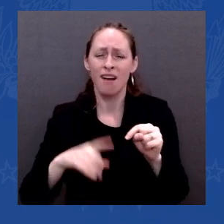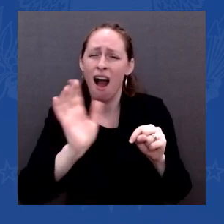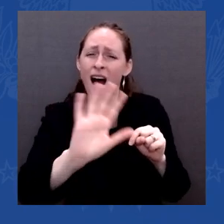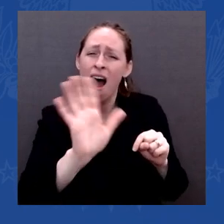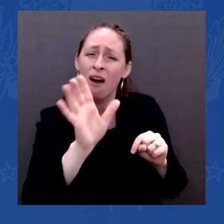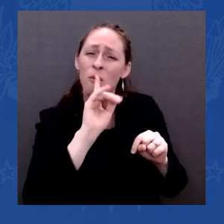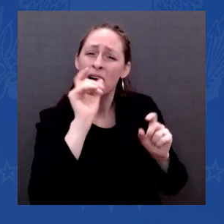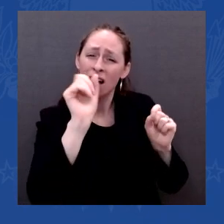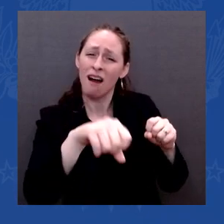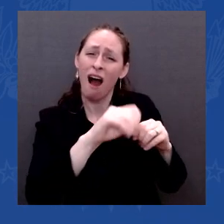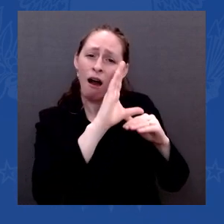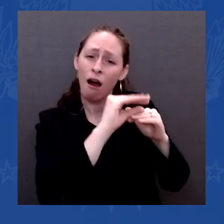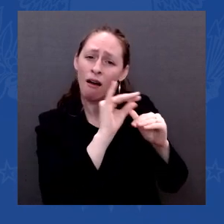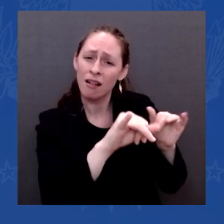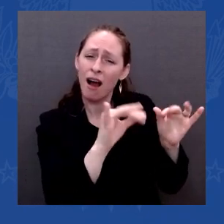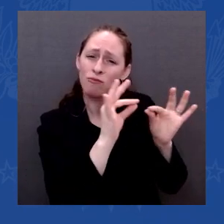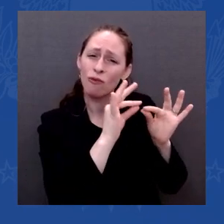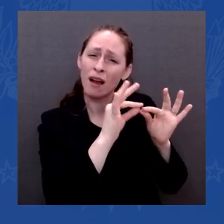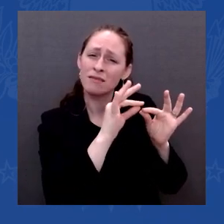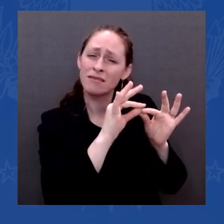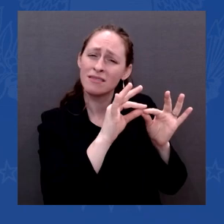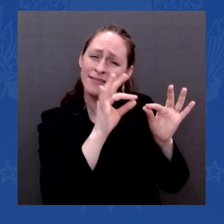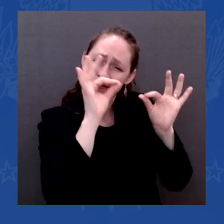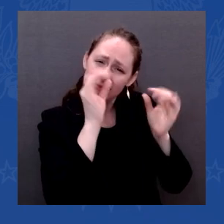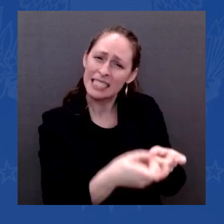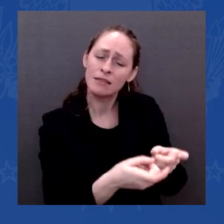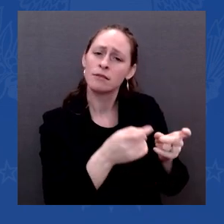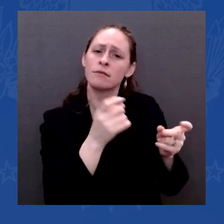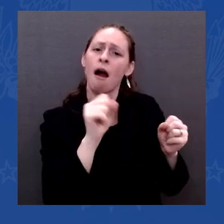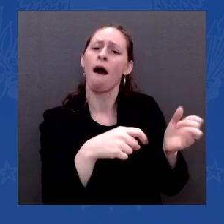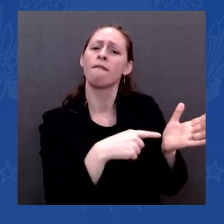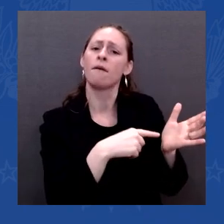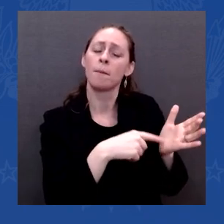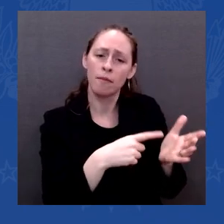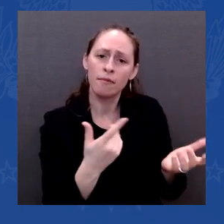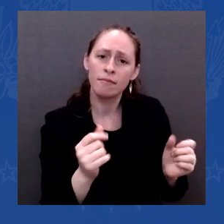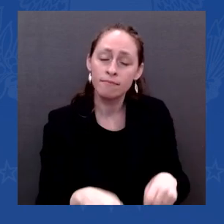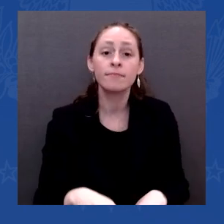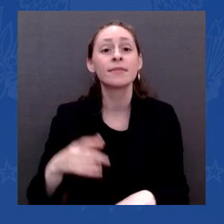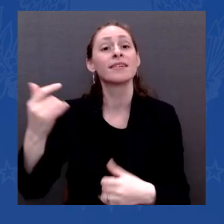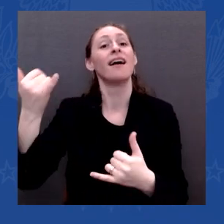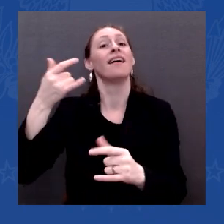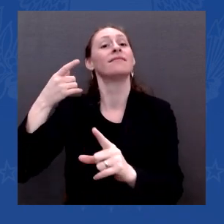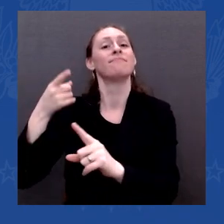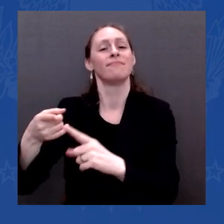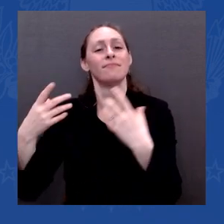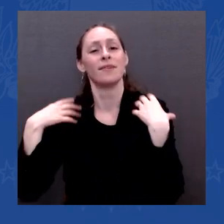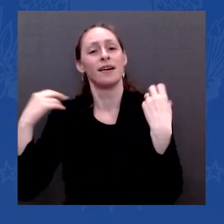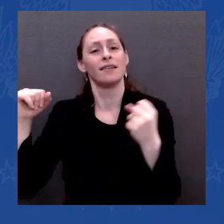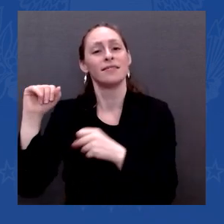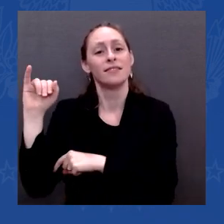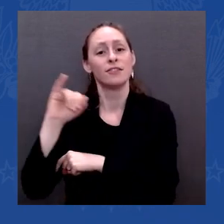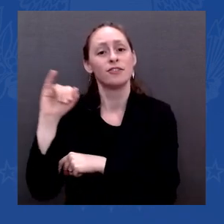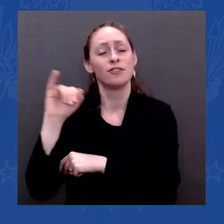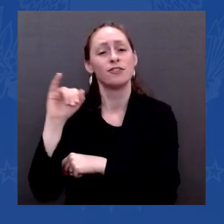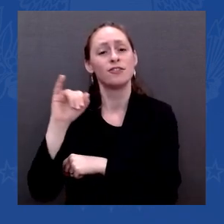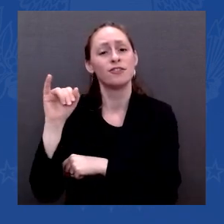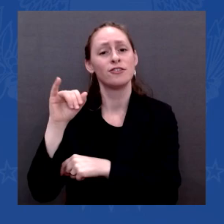Health insurance: We can reduce the cost for families -- and we’ve done for $600 per year. On climate: Extreme weather disasters cost communities